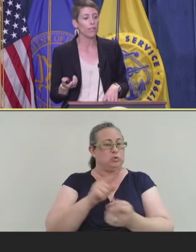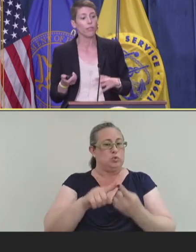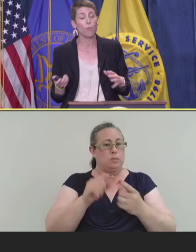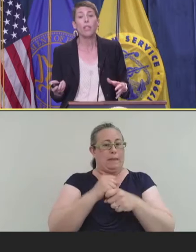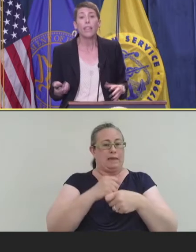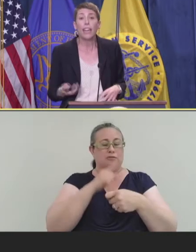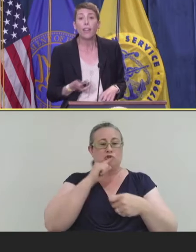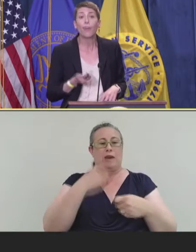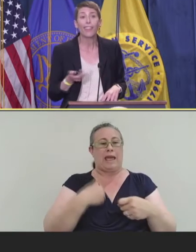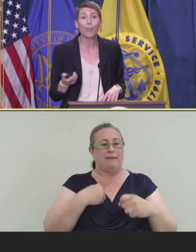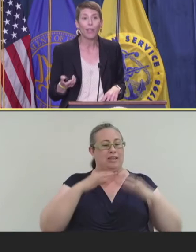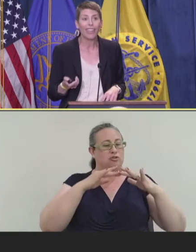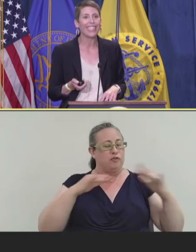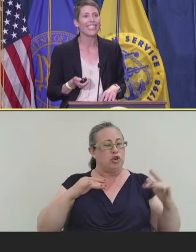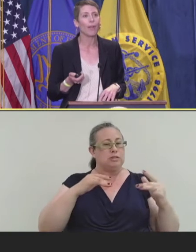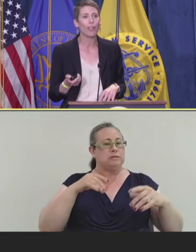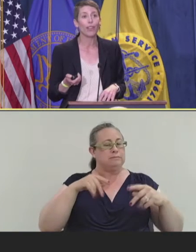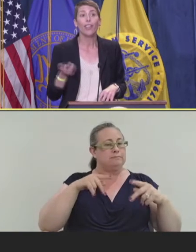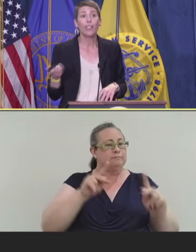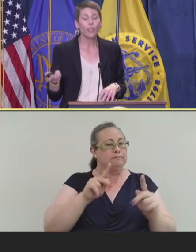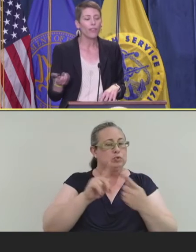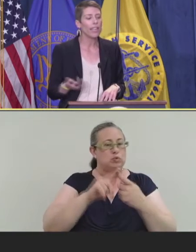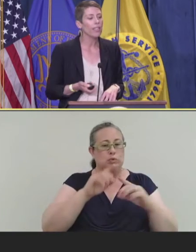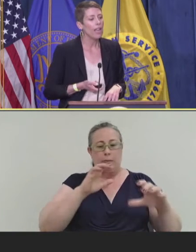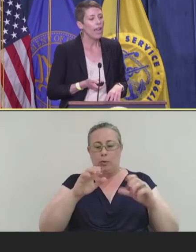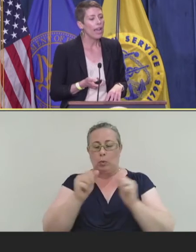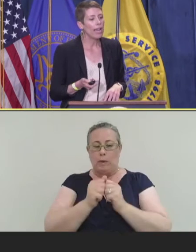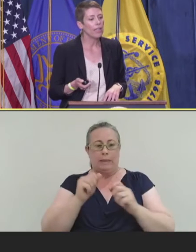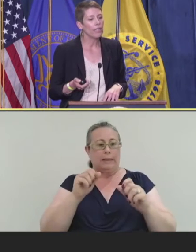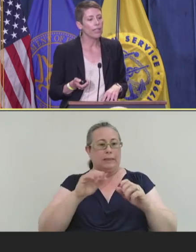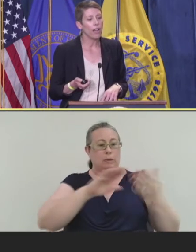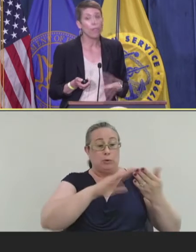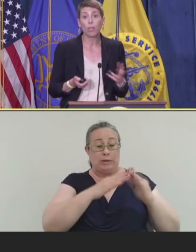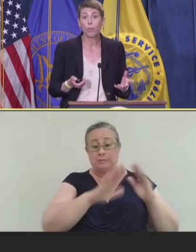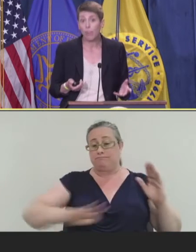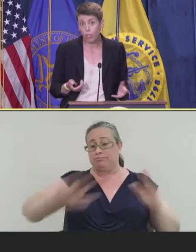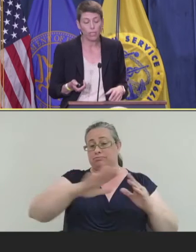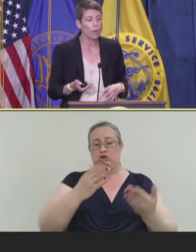of communicating with the communities that we're serving. And in multiple languages as well. So,